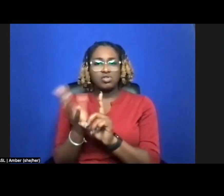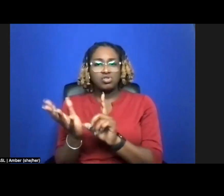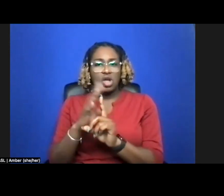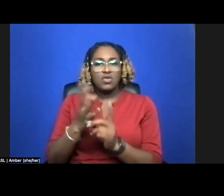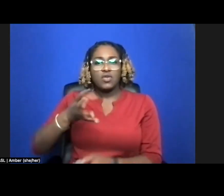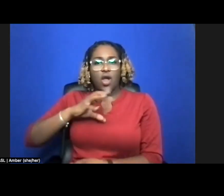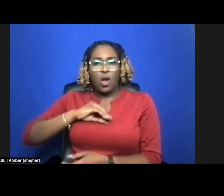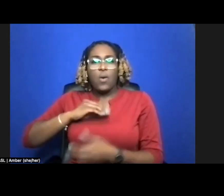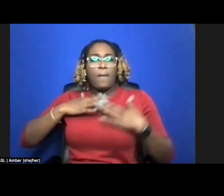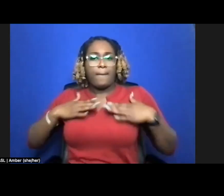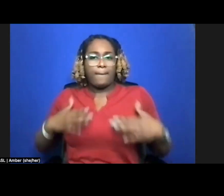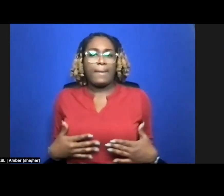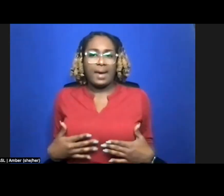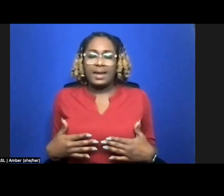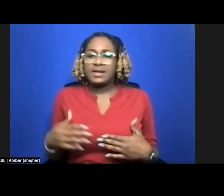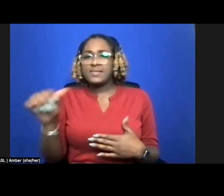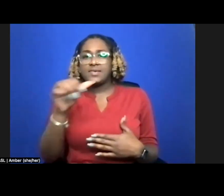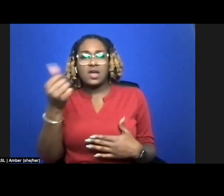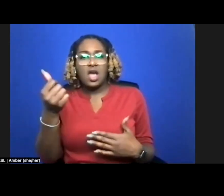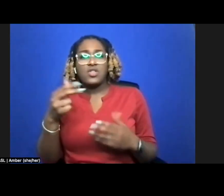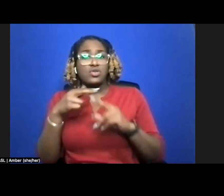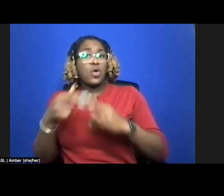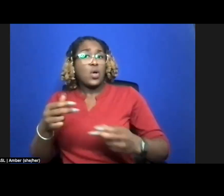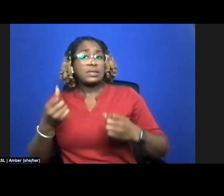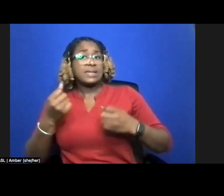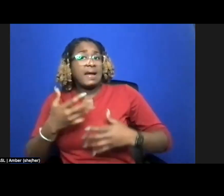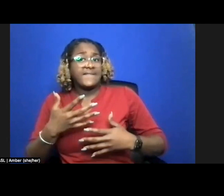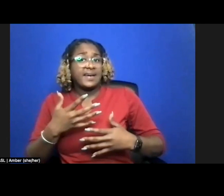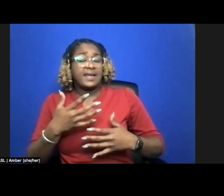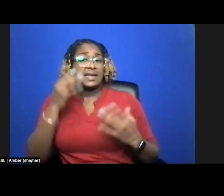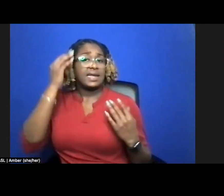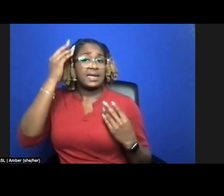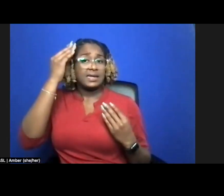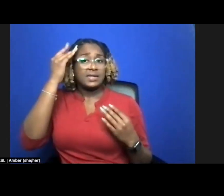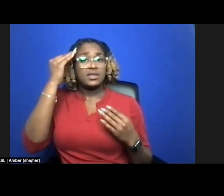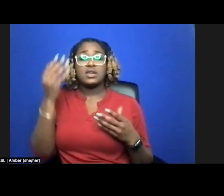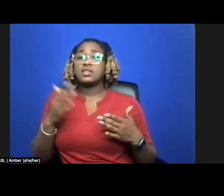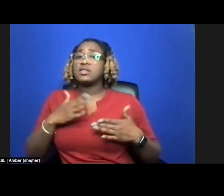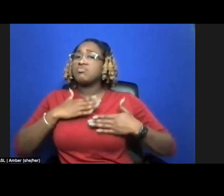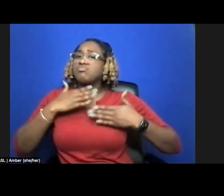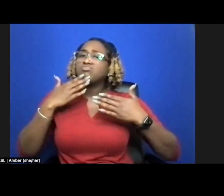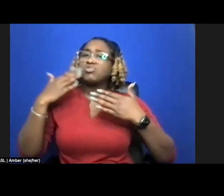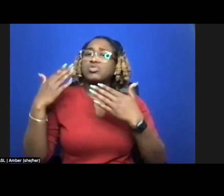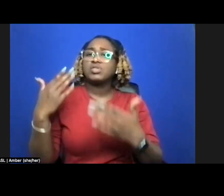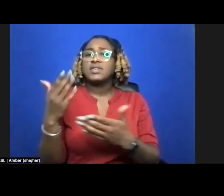body, that others call terrifying. consider: the generosity of some star gesturing